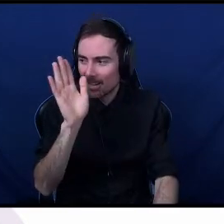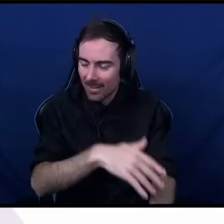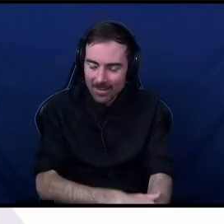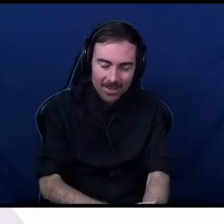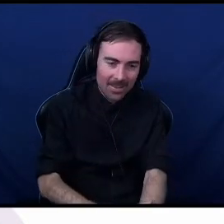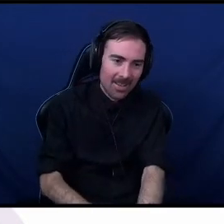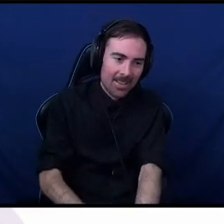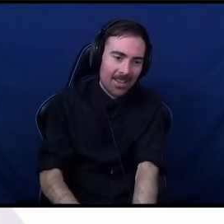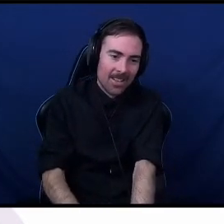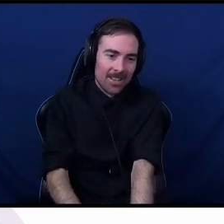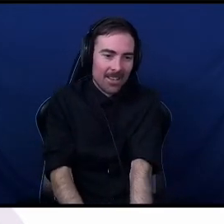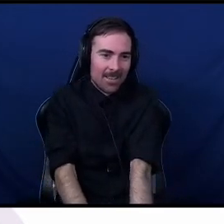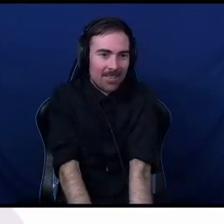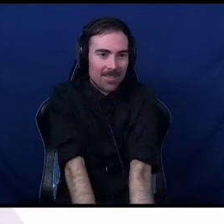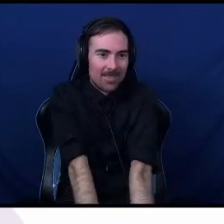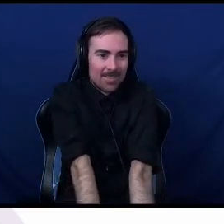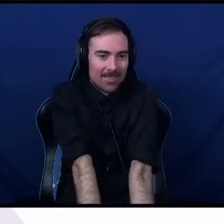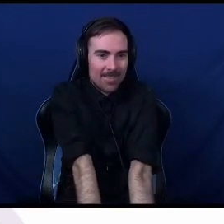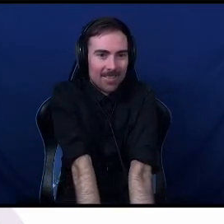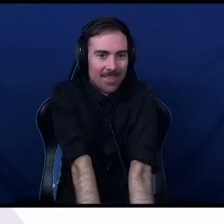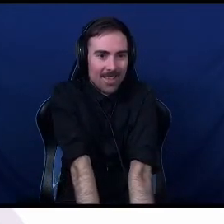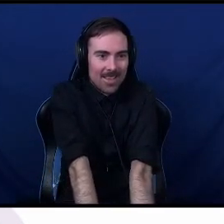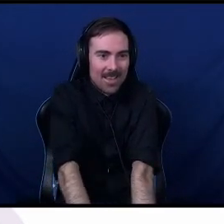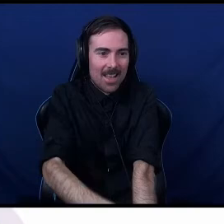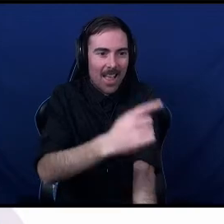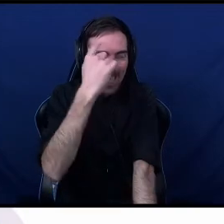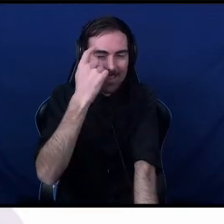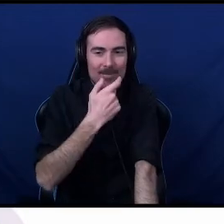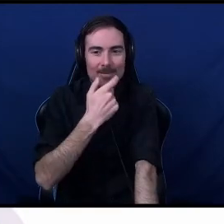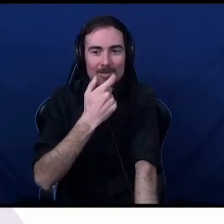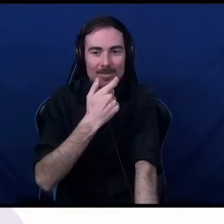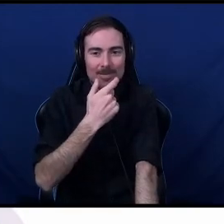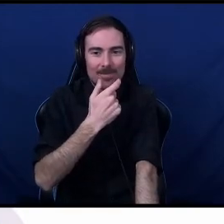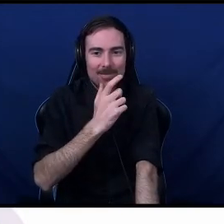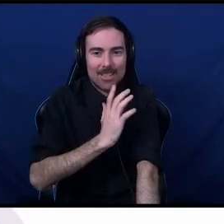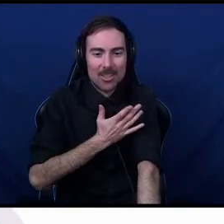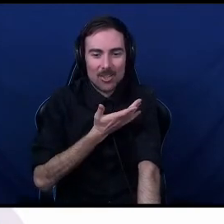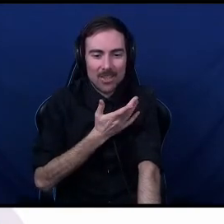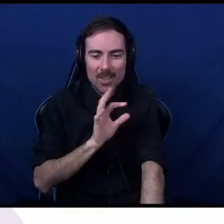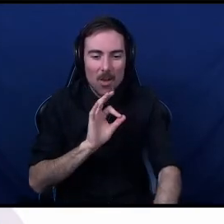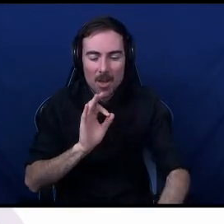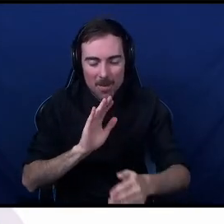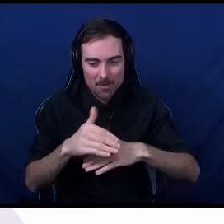I think it's an interesting one, because, again, not the birthday bit. But if you don't, if you don't,